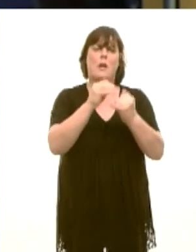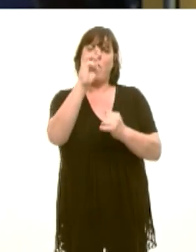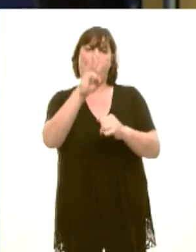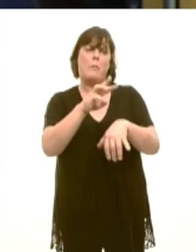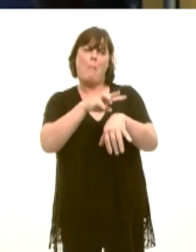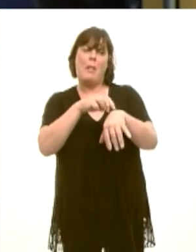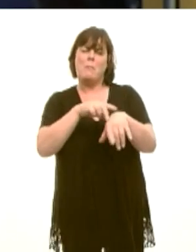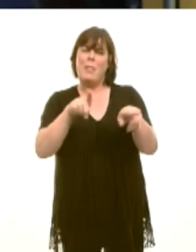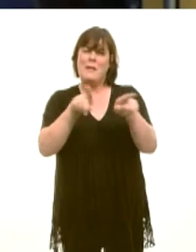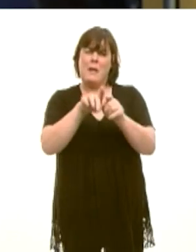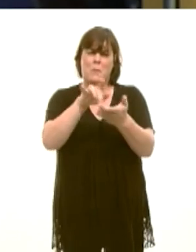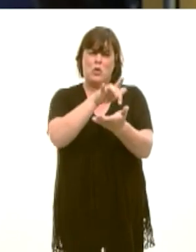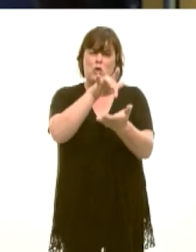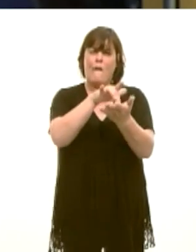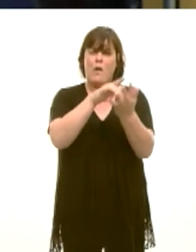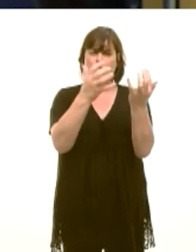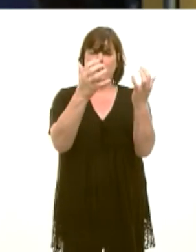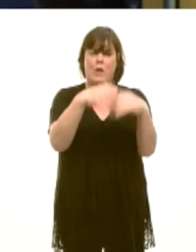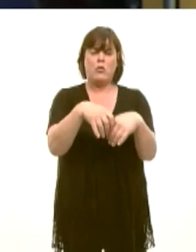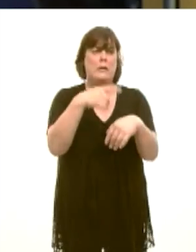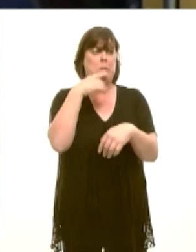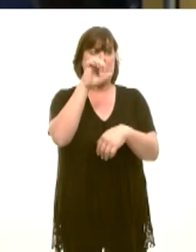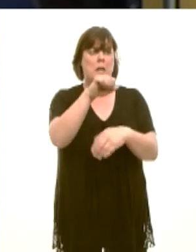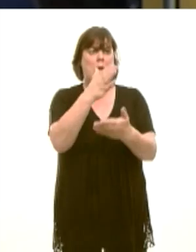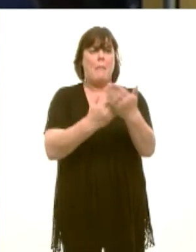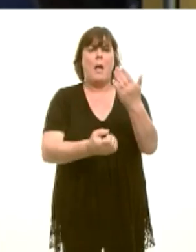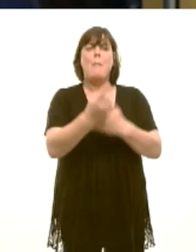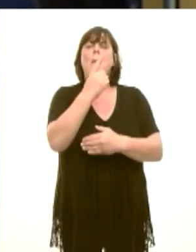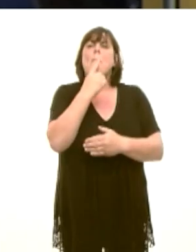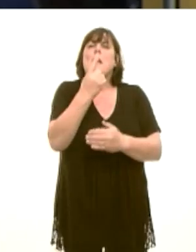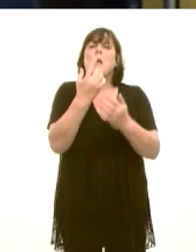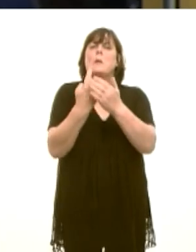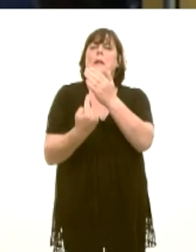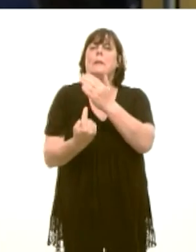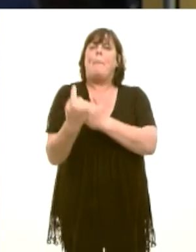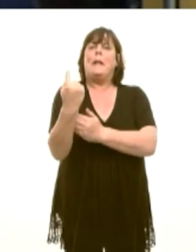they said that it had happened, but that it was in fact a standalone PC. The force said